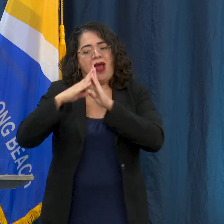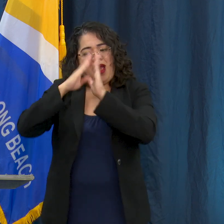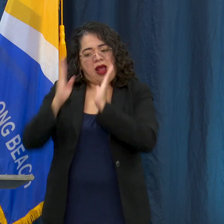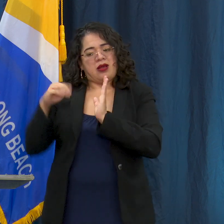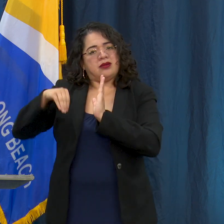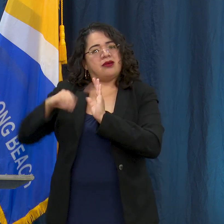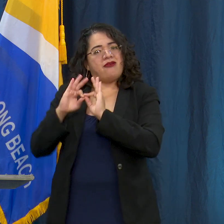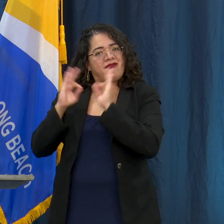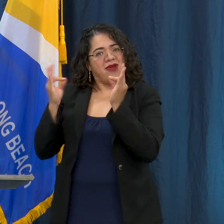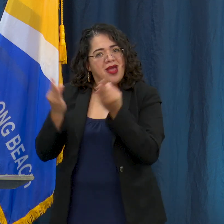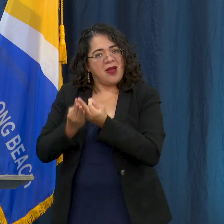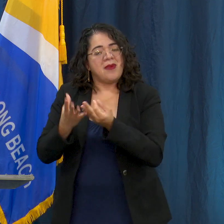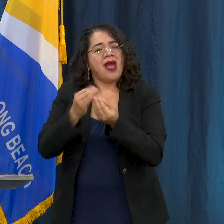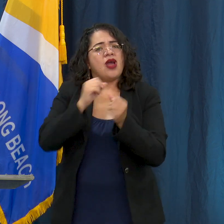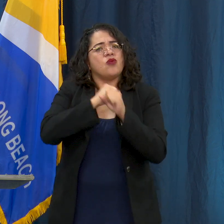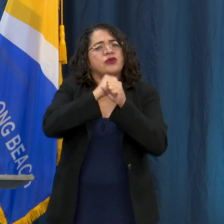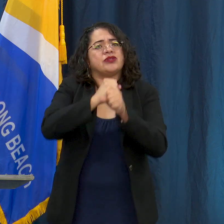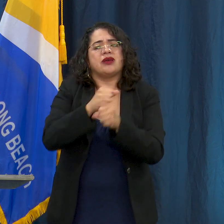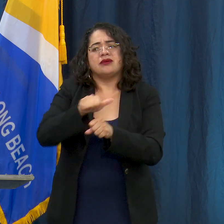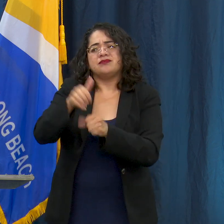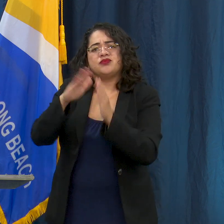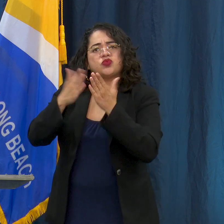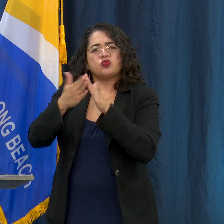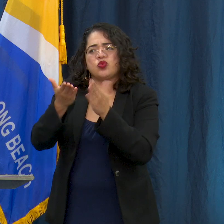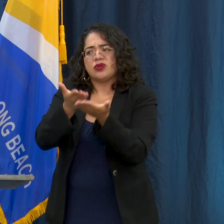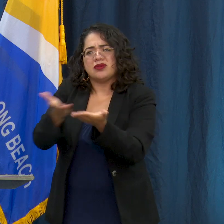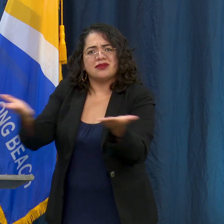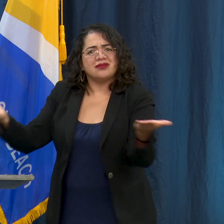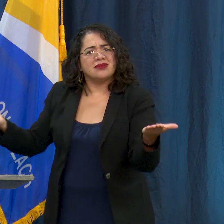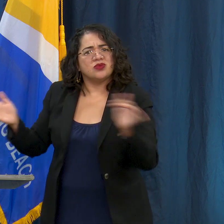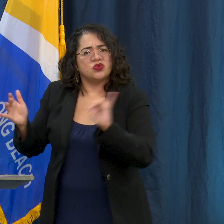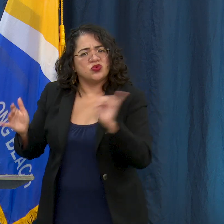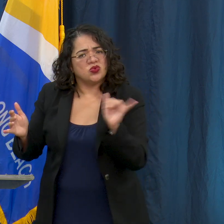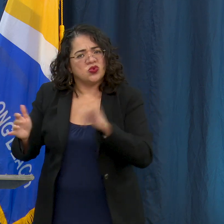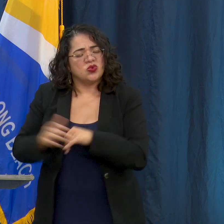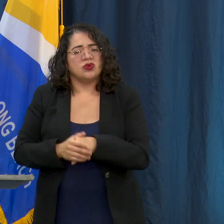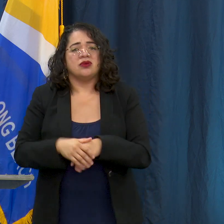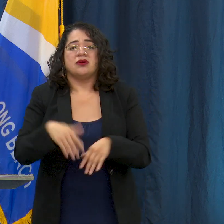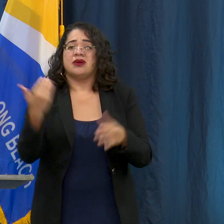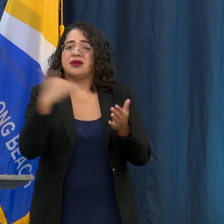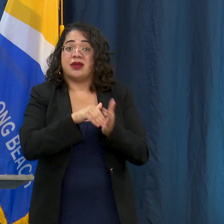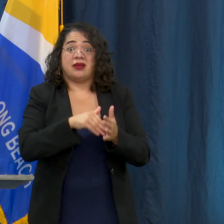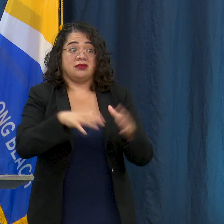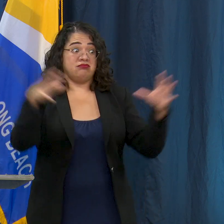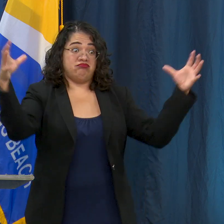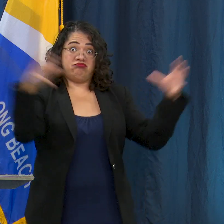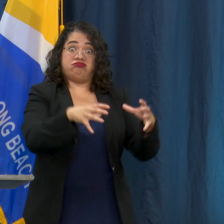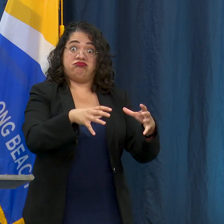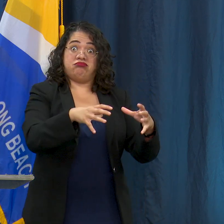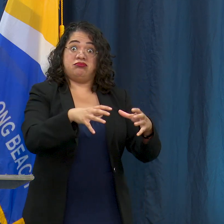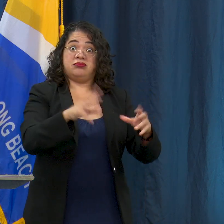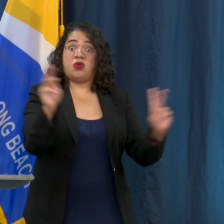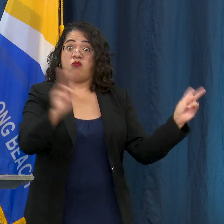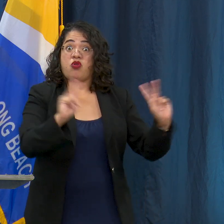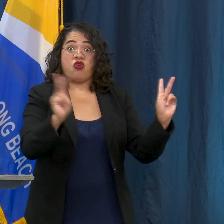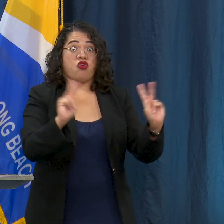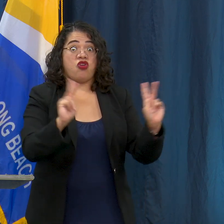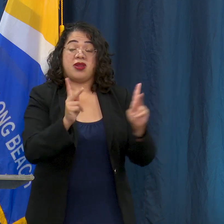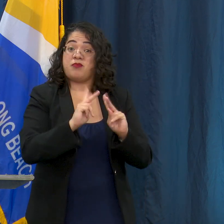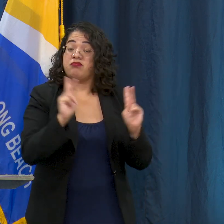serious COVID-19 complications. Now I'd like to turn to employers who are